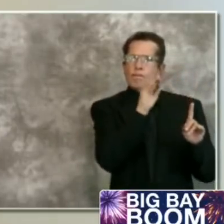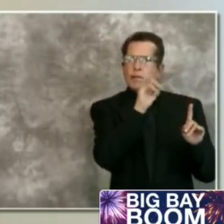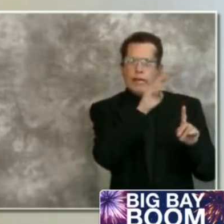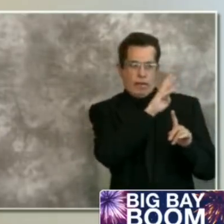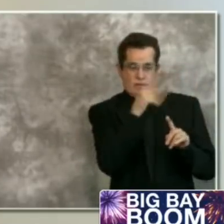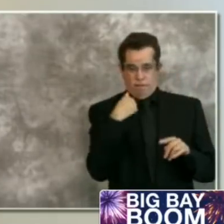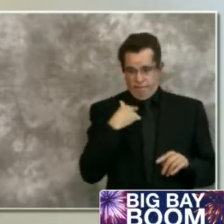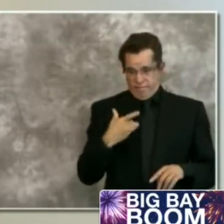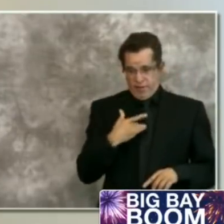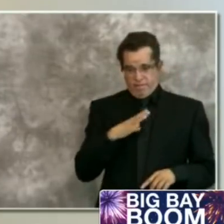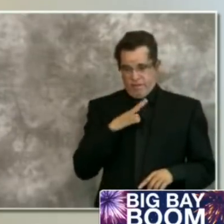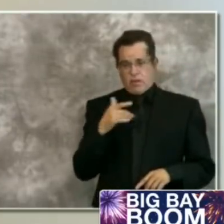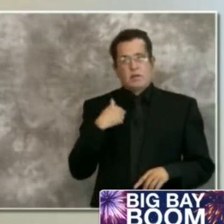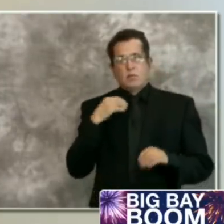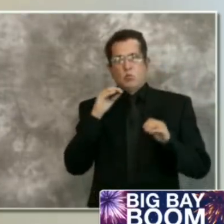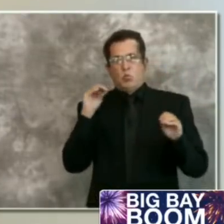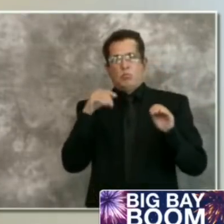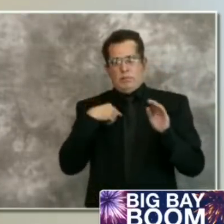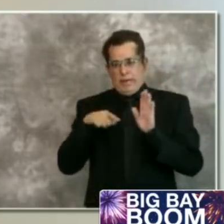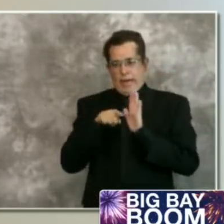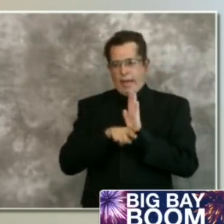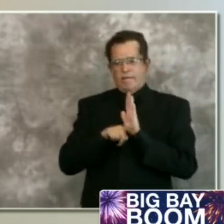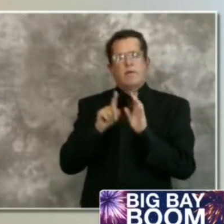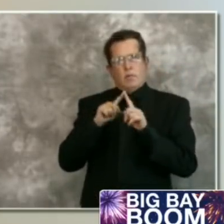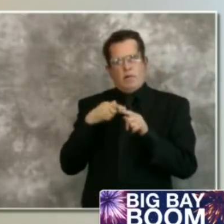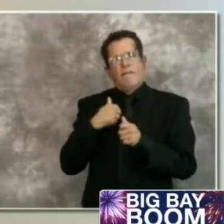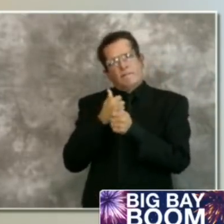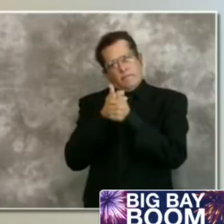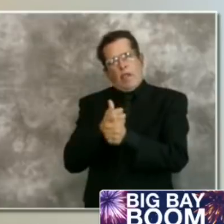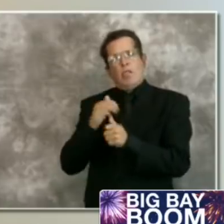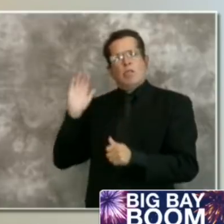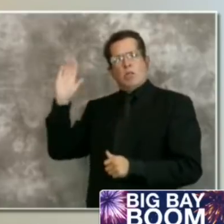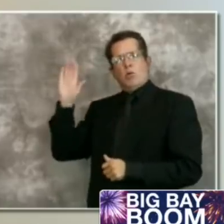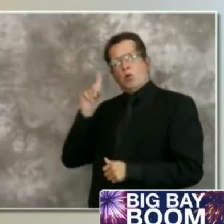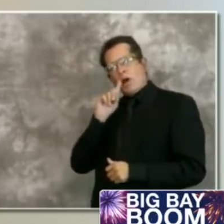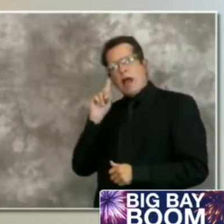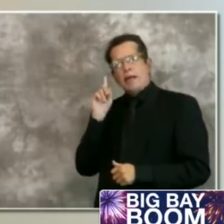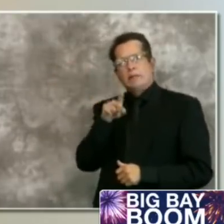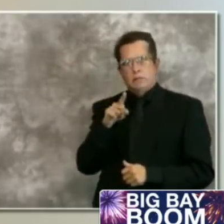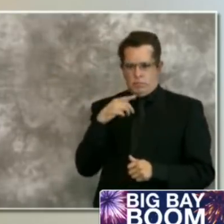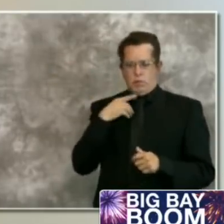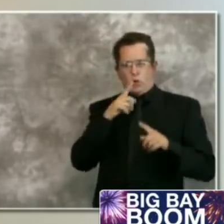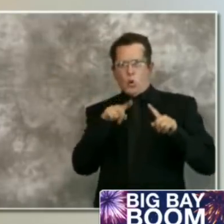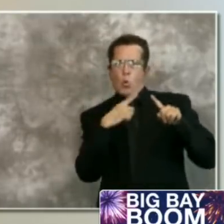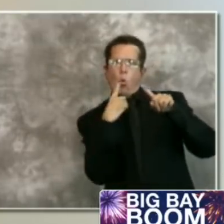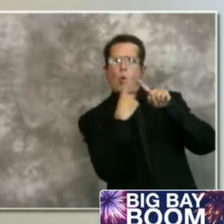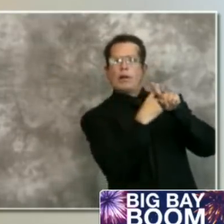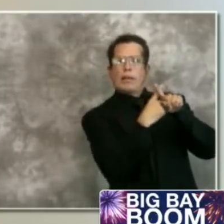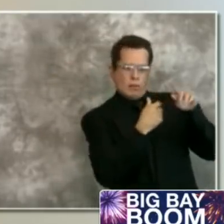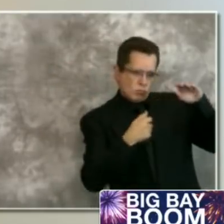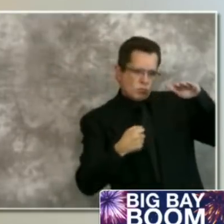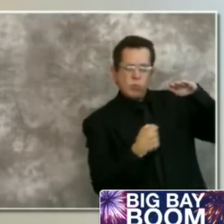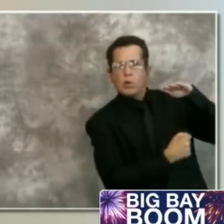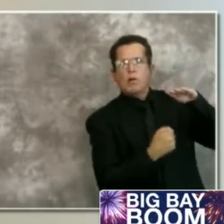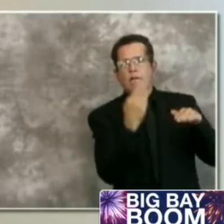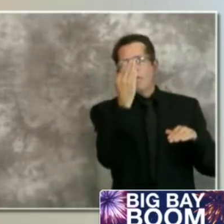3RD THAT WAS NOTED BY BEEN HAD QUOTE CONTACT WITH AN INDIVIDUAL WHO TESTED POSITIVE FOR COVID-19. WELL I HAVE NO SYMPTOMS AND BUILD GREAT AND EFFECTIVE NEGATIVE. I AM